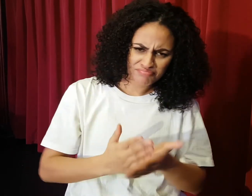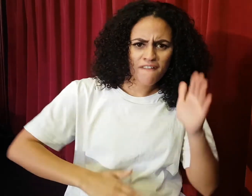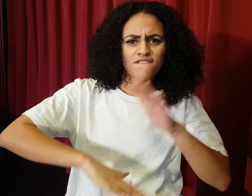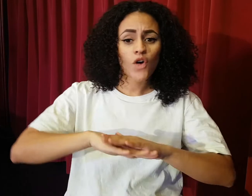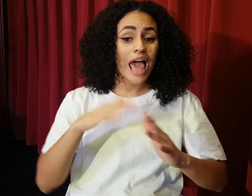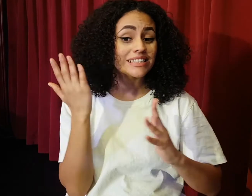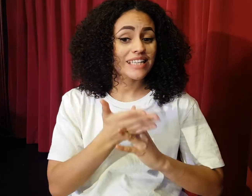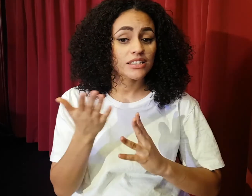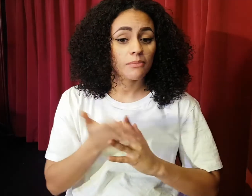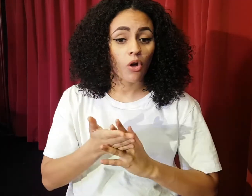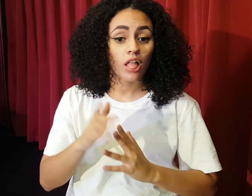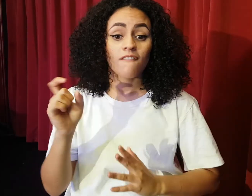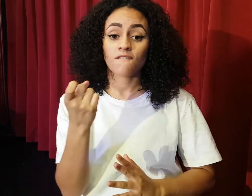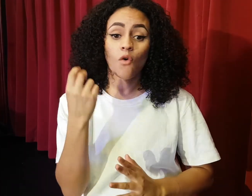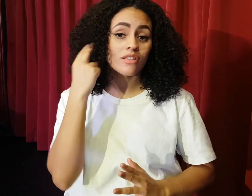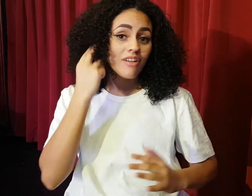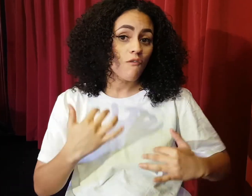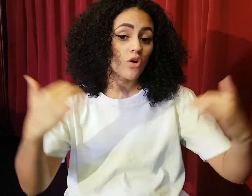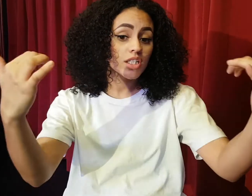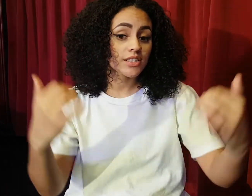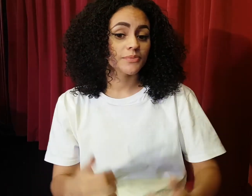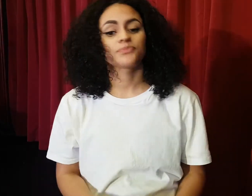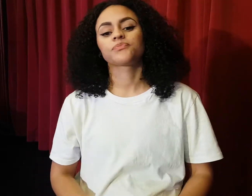So it's fully accessible for deaf audiences.